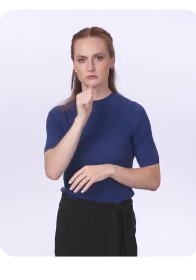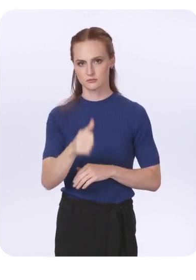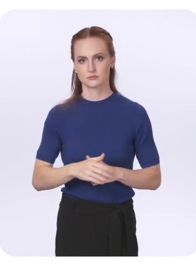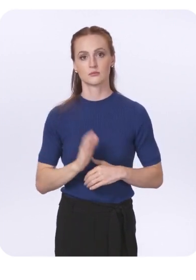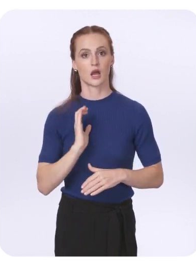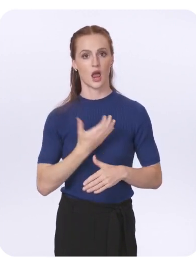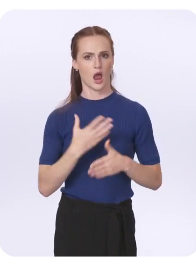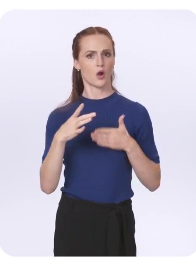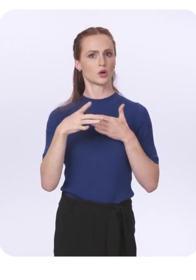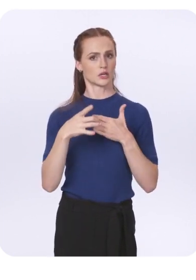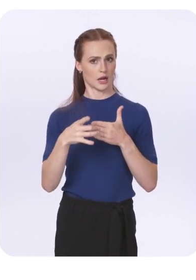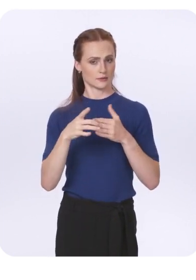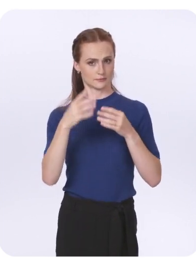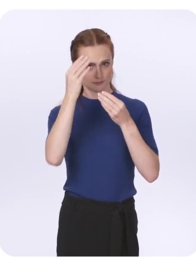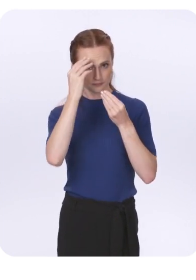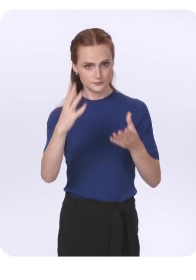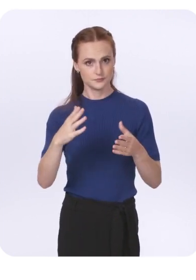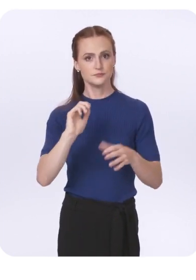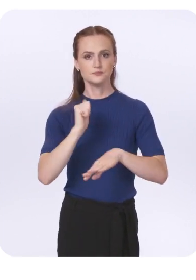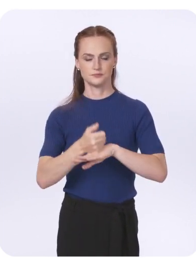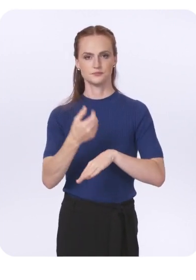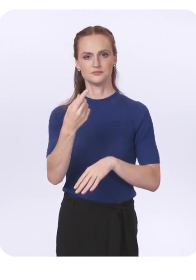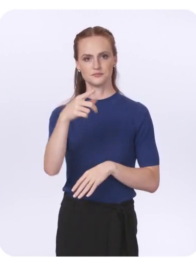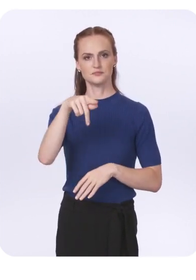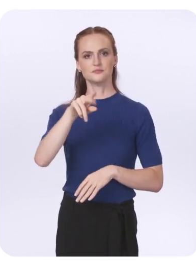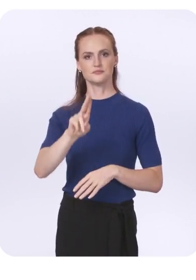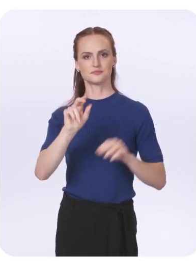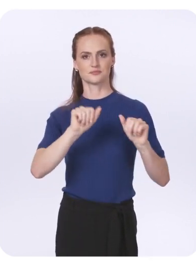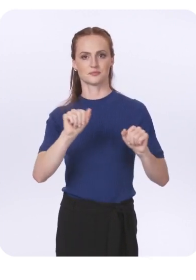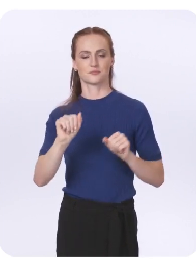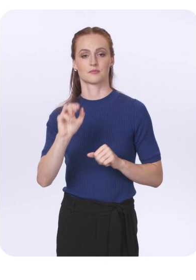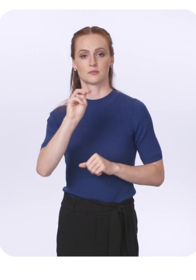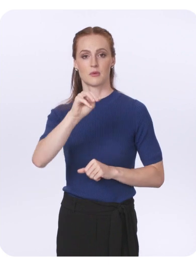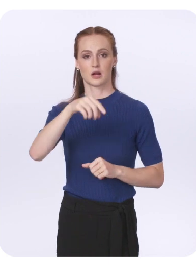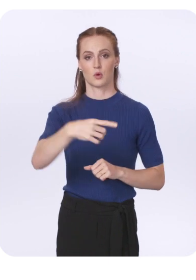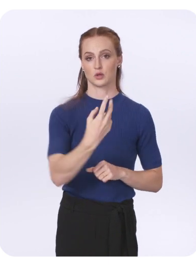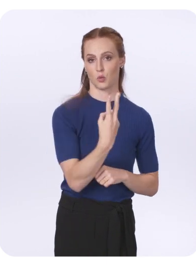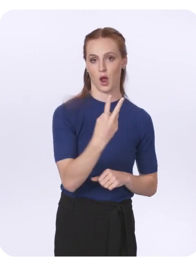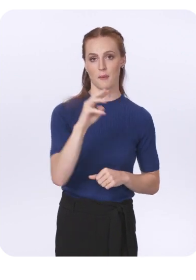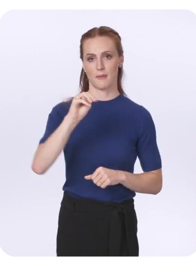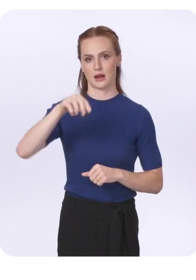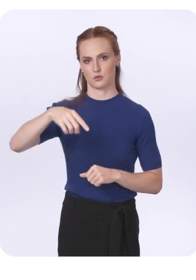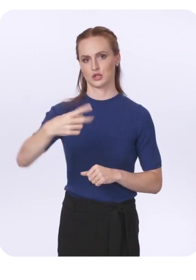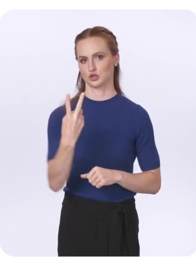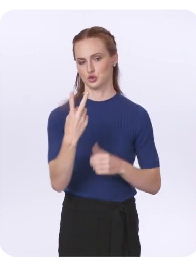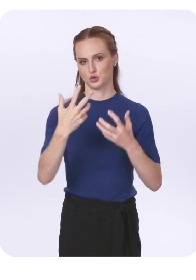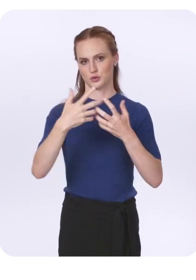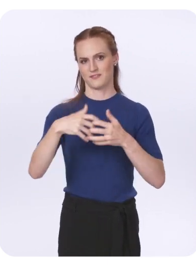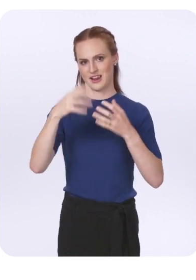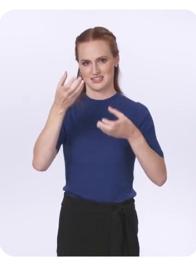And our guidance has been based on the GPU capabilities of the Meta Quest 1 and Quest 2 devices.